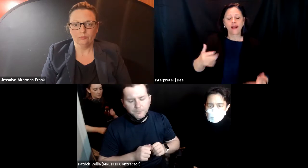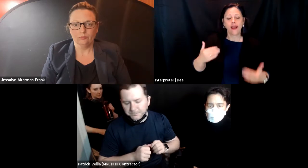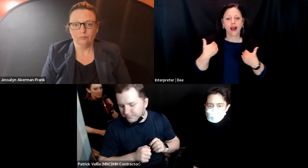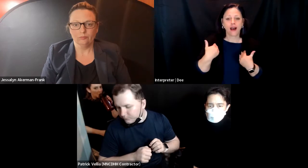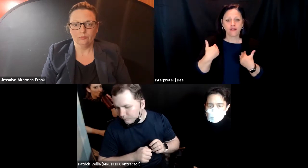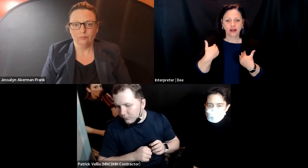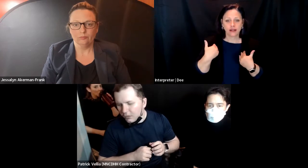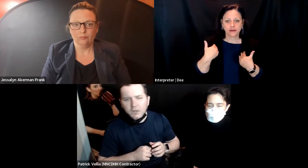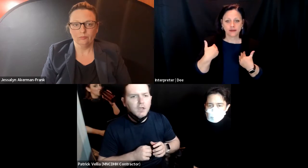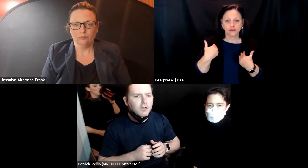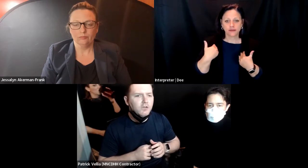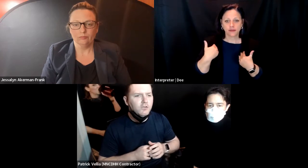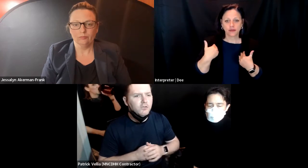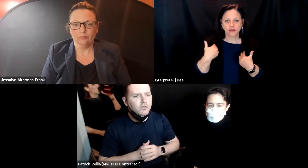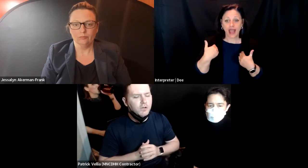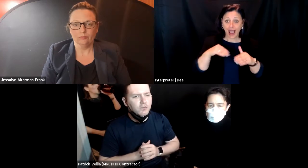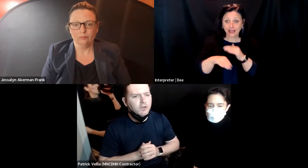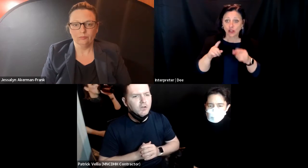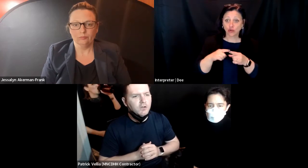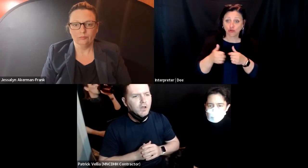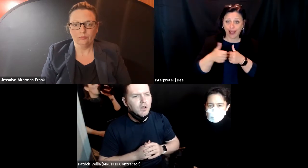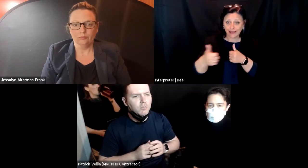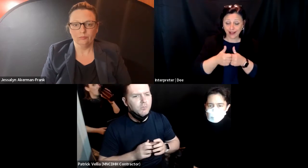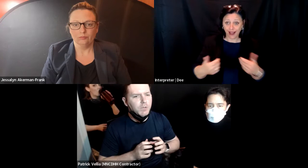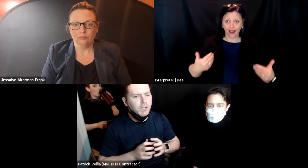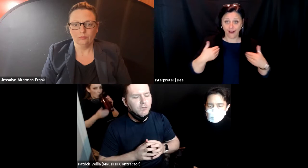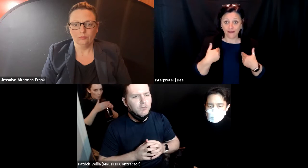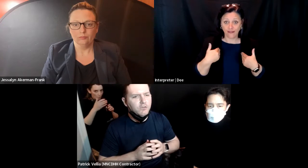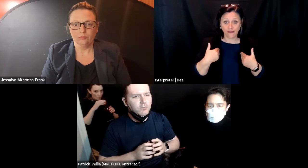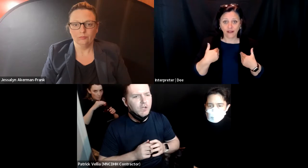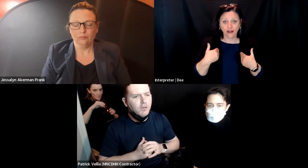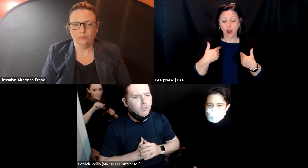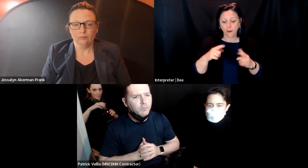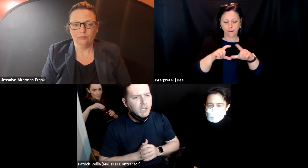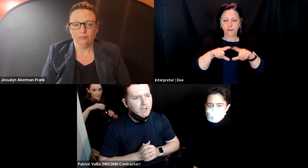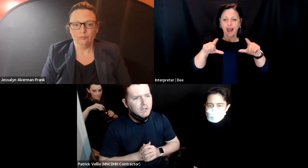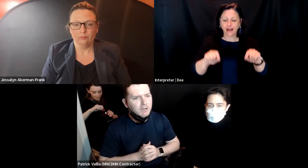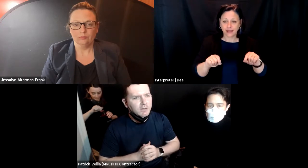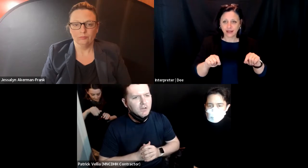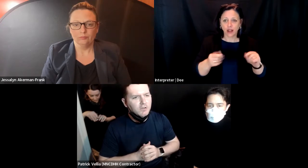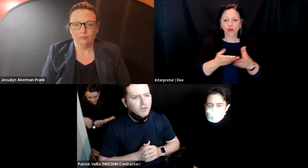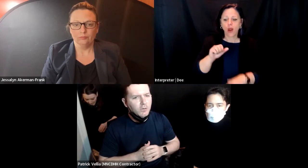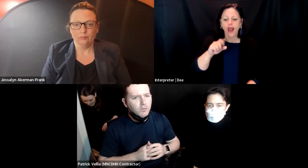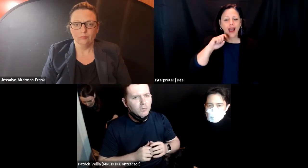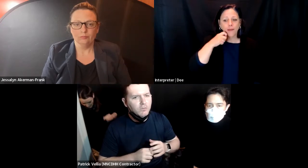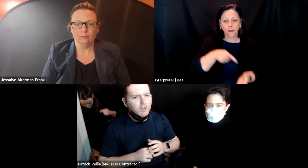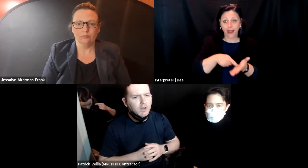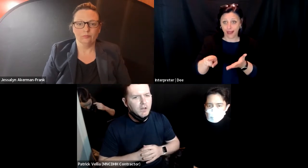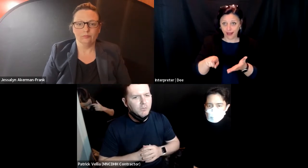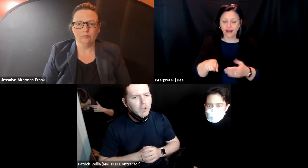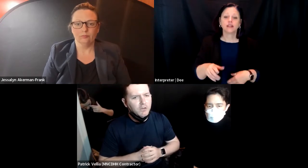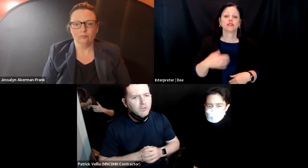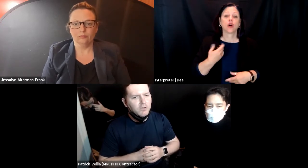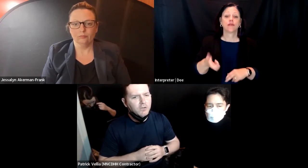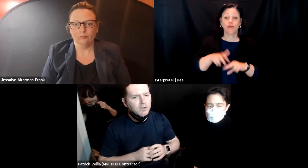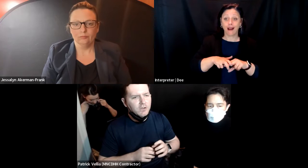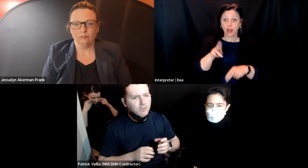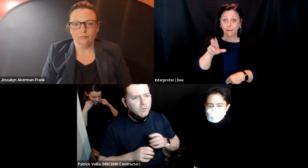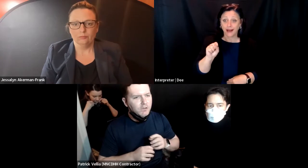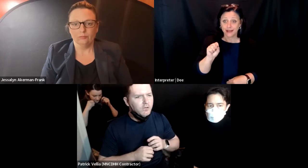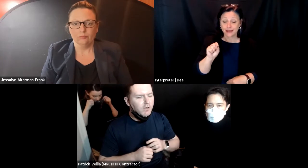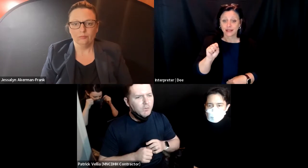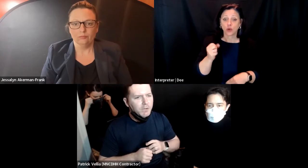So, for me, I would advise to improve the transit system, like, for example,